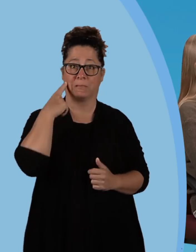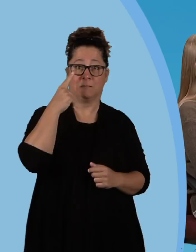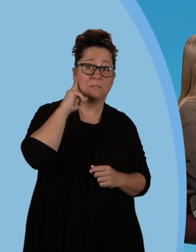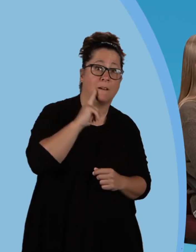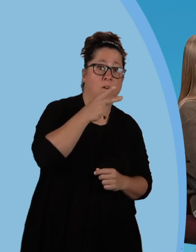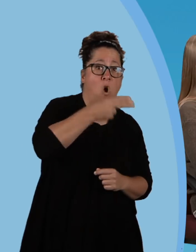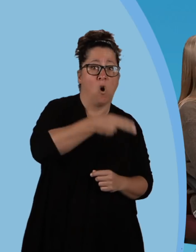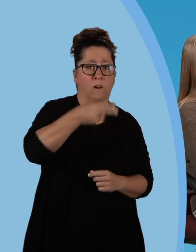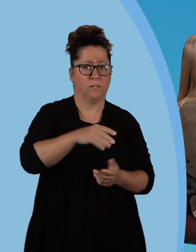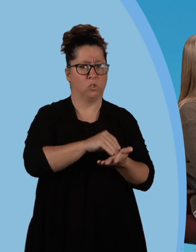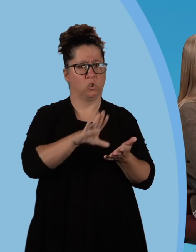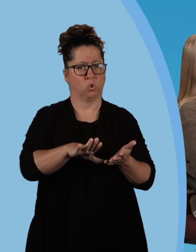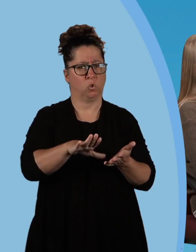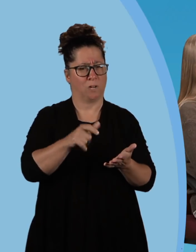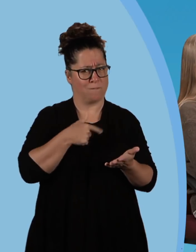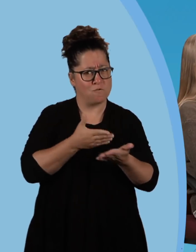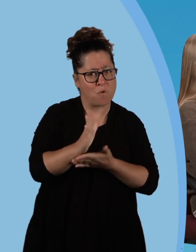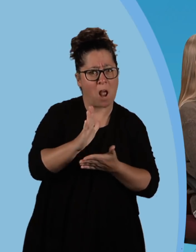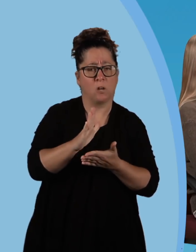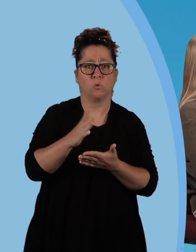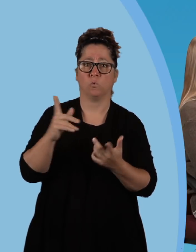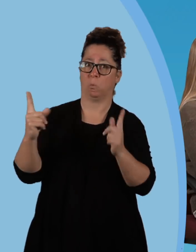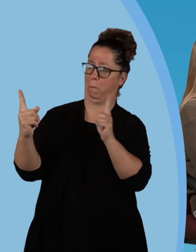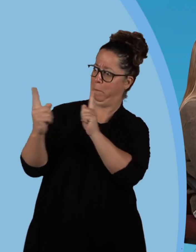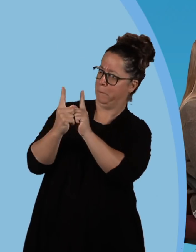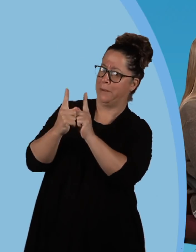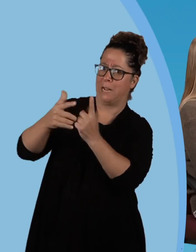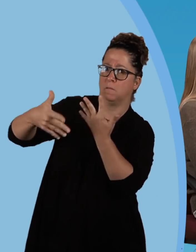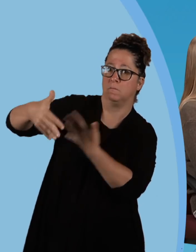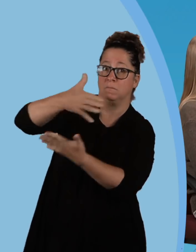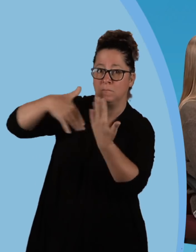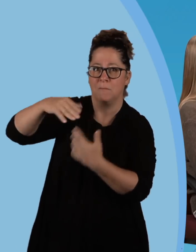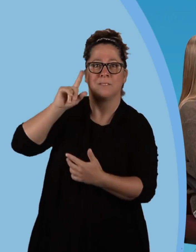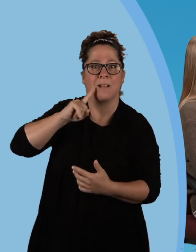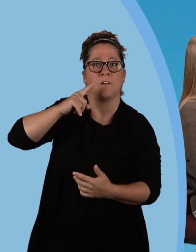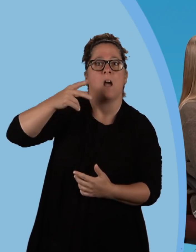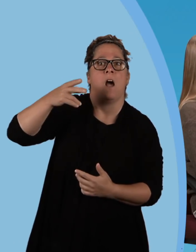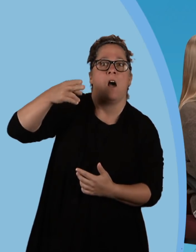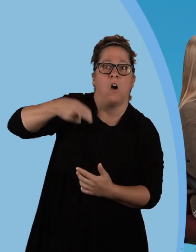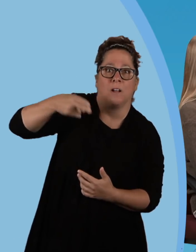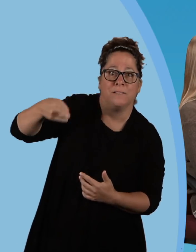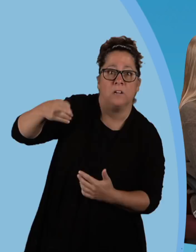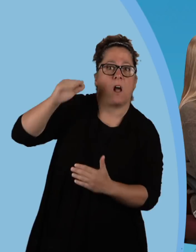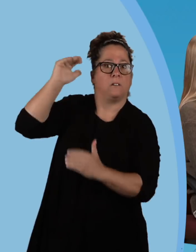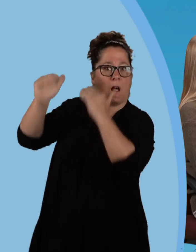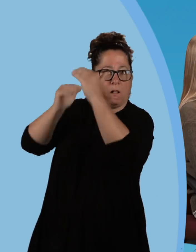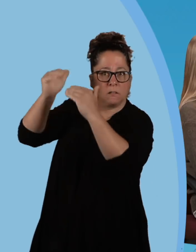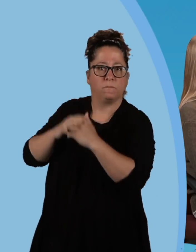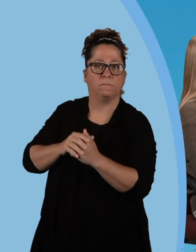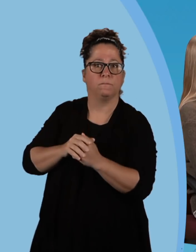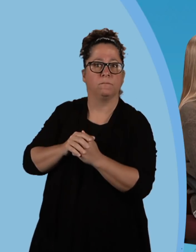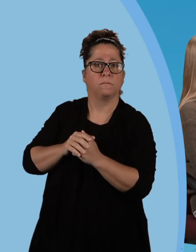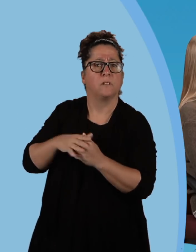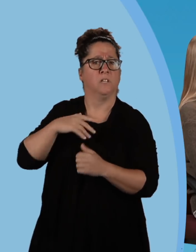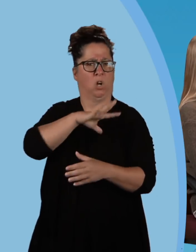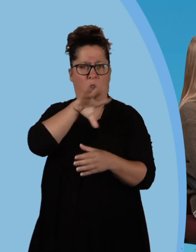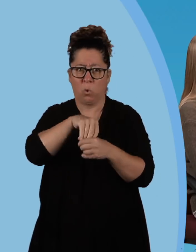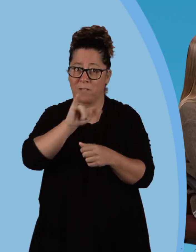I think that deaf and hard of hearing students do have the right to meet and interact with deaf and hard of hearing adults.